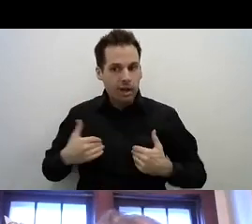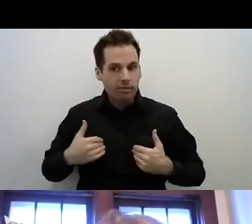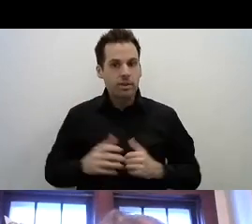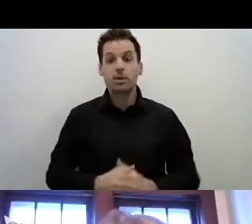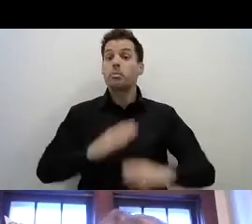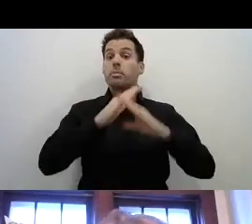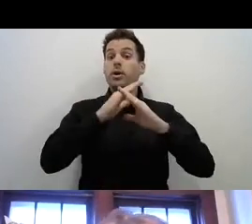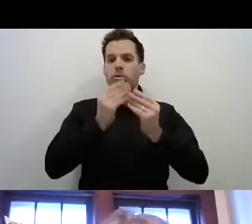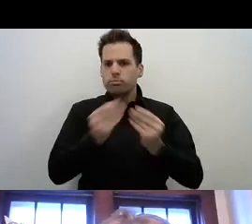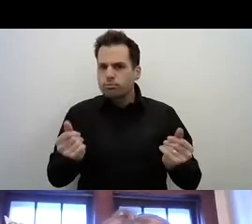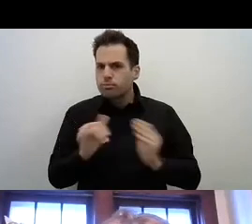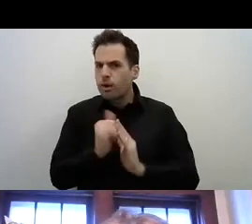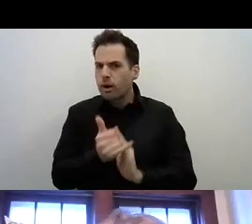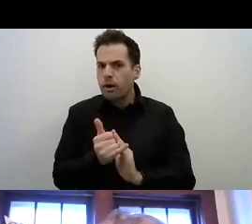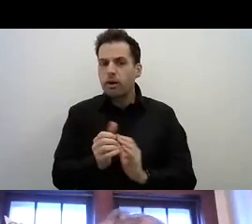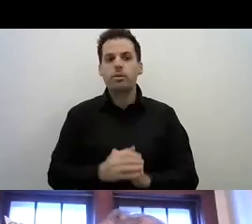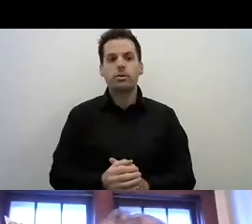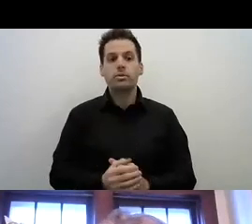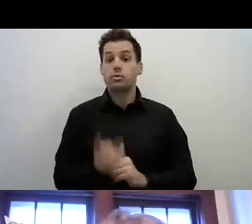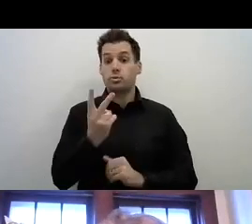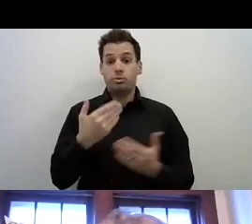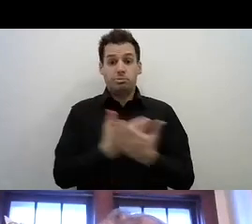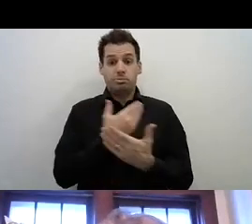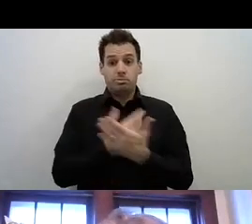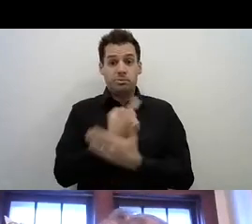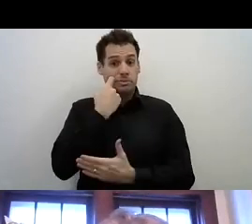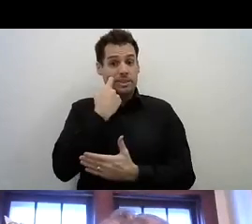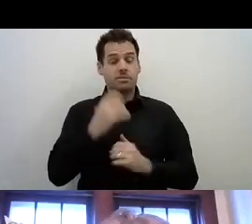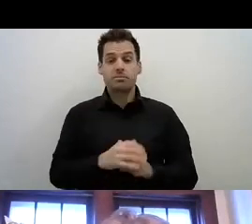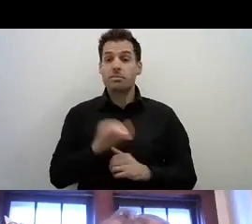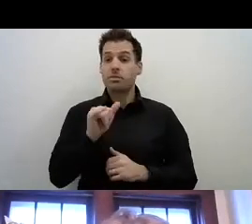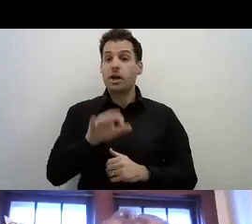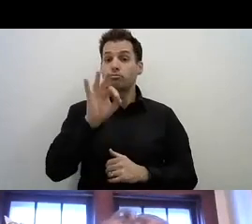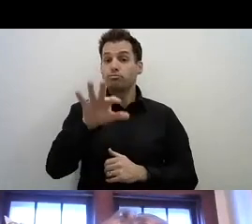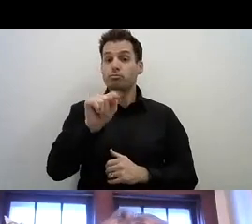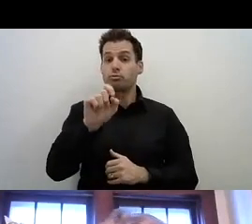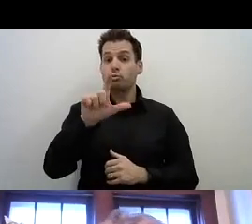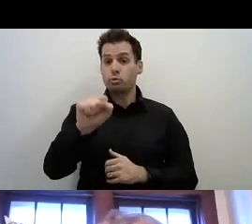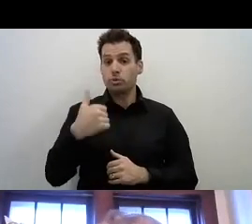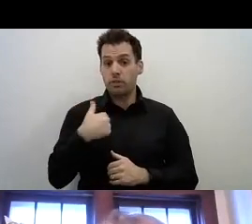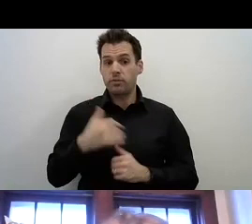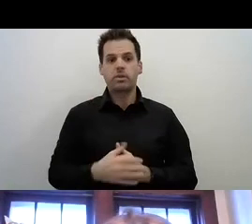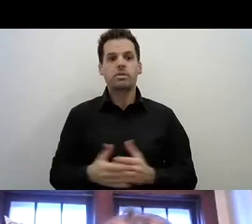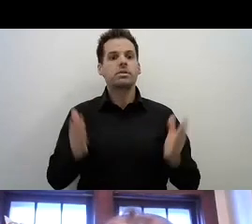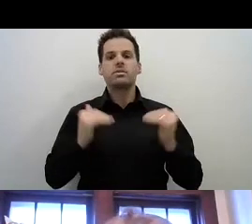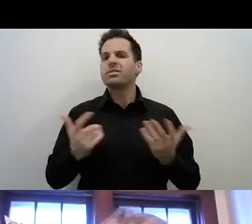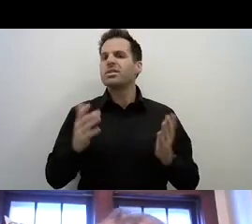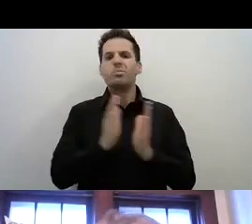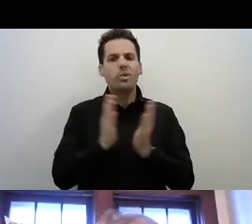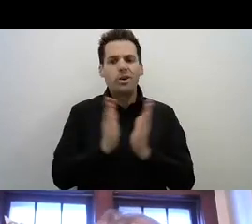those are two new um new tools that we've got uh we also have handbooks and policy guides